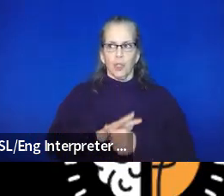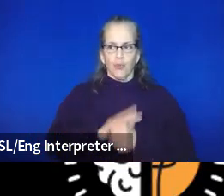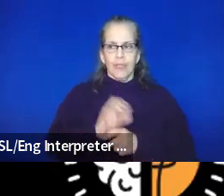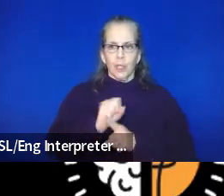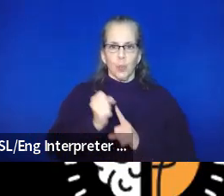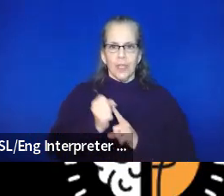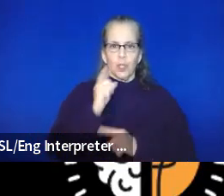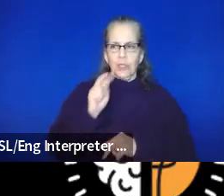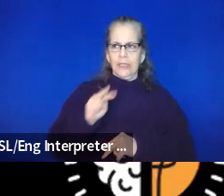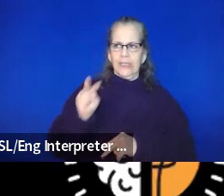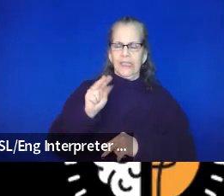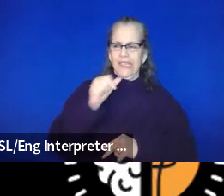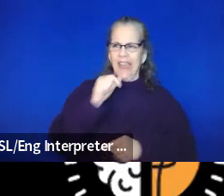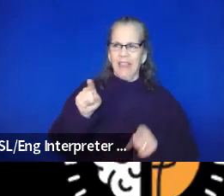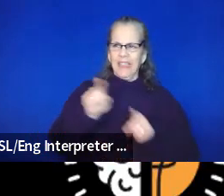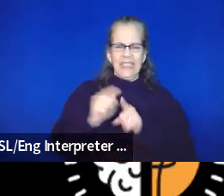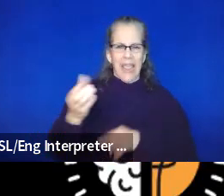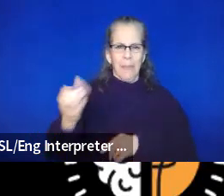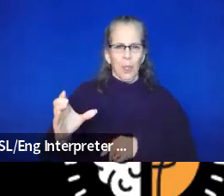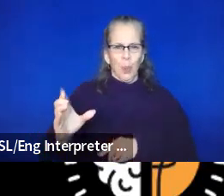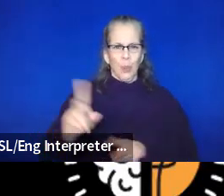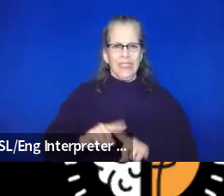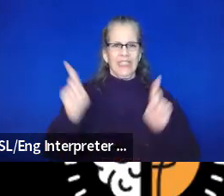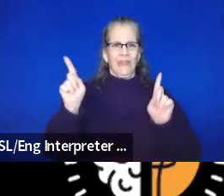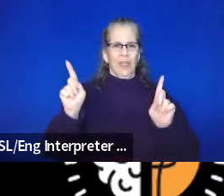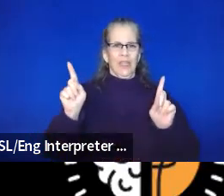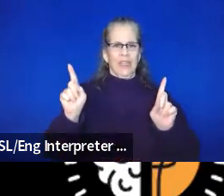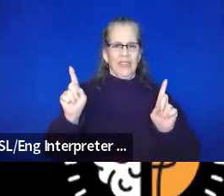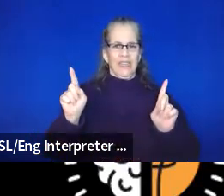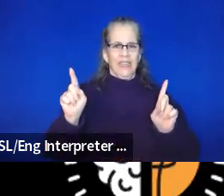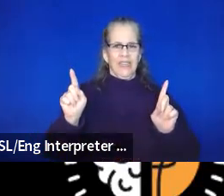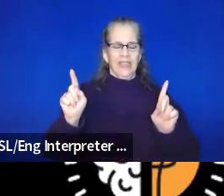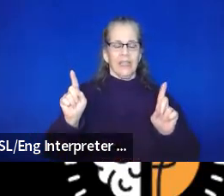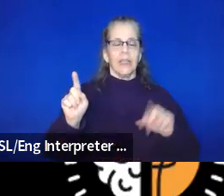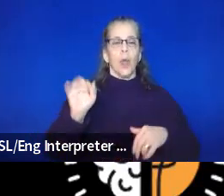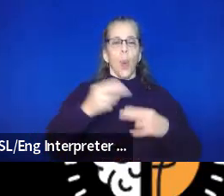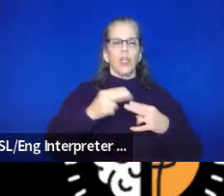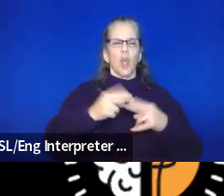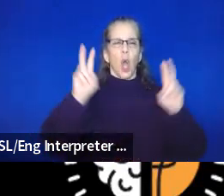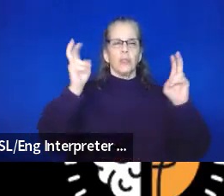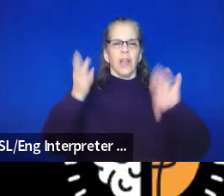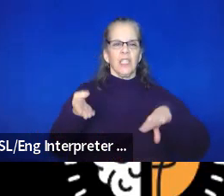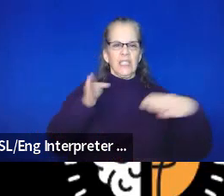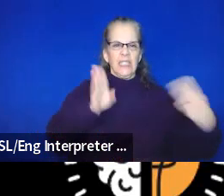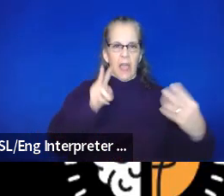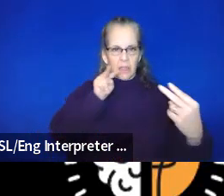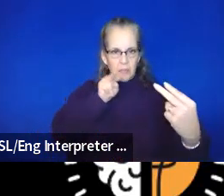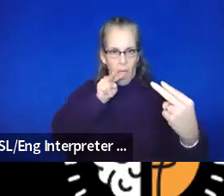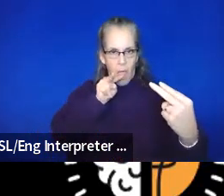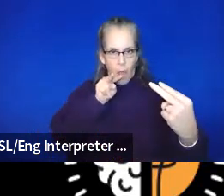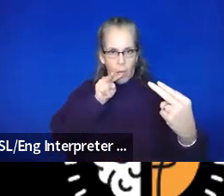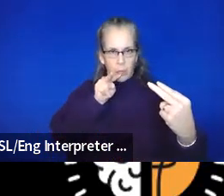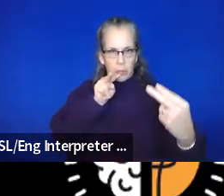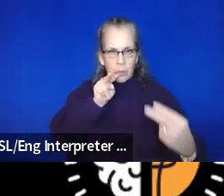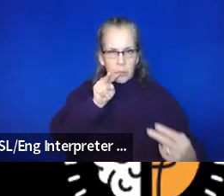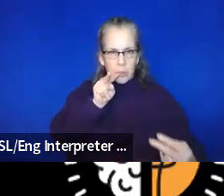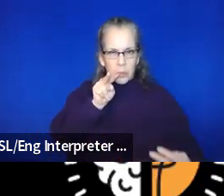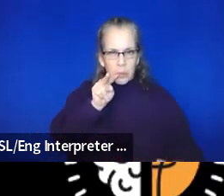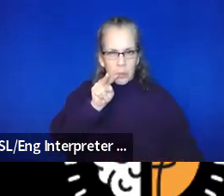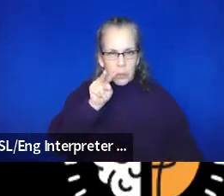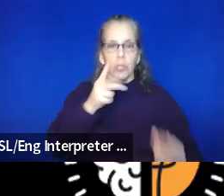And you may also be, like, you know, giving the deaf stare and does this ramrod stare